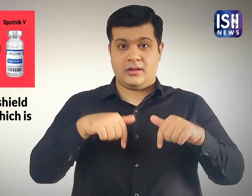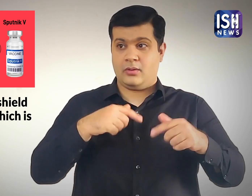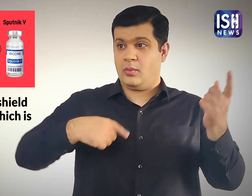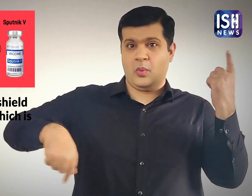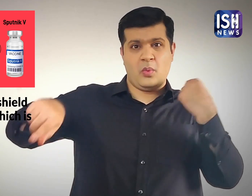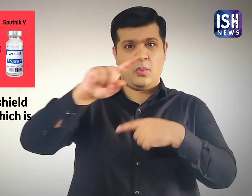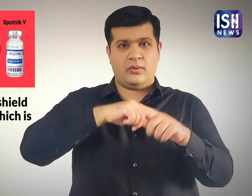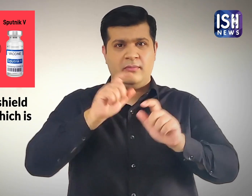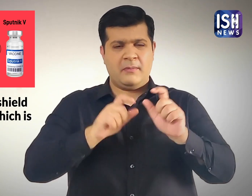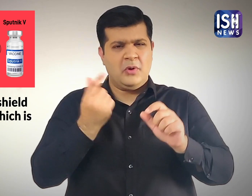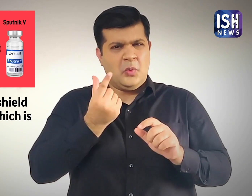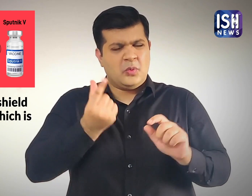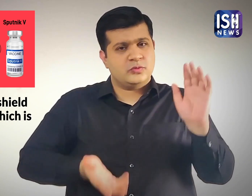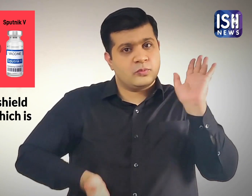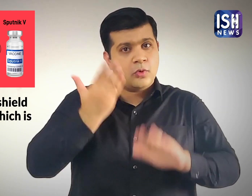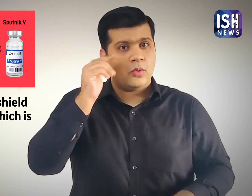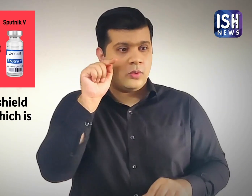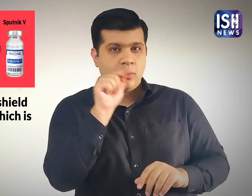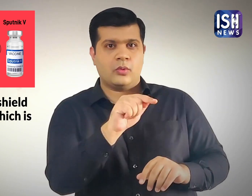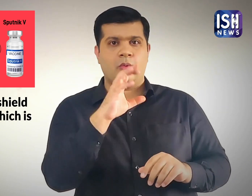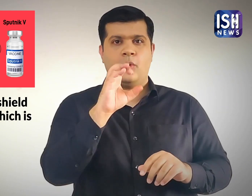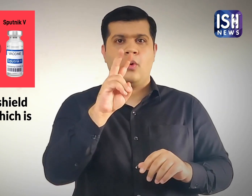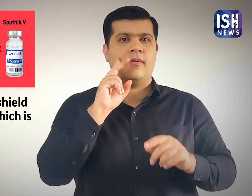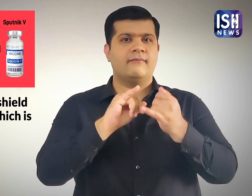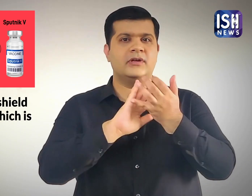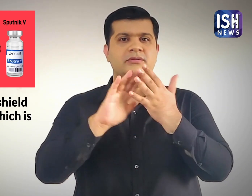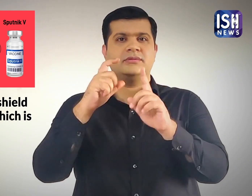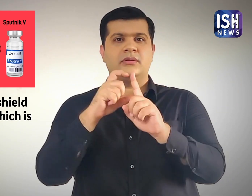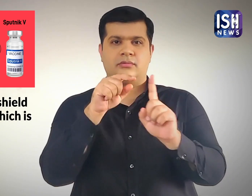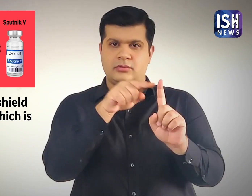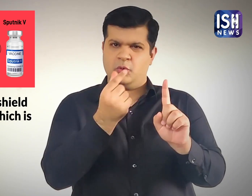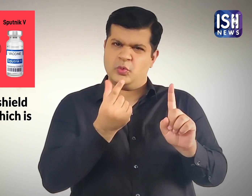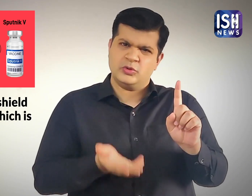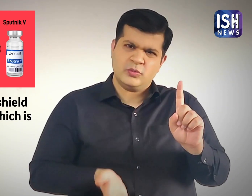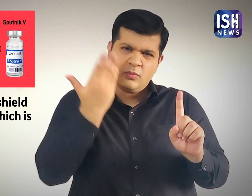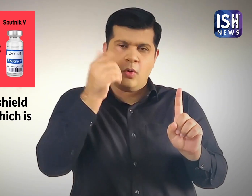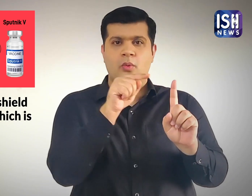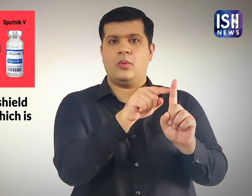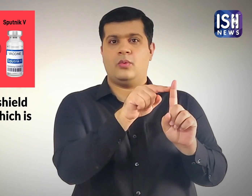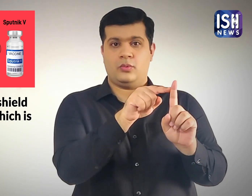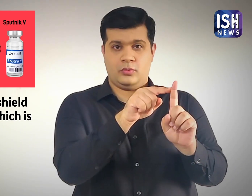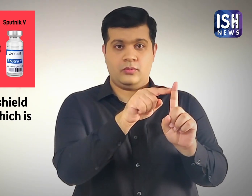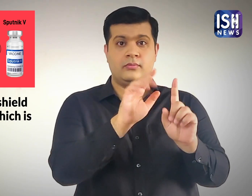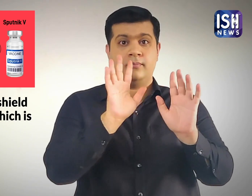Covishield remains to be the popular choice, used in maximum countries.